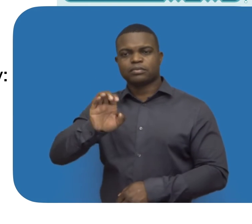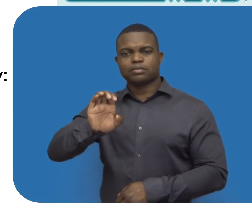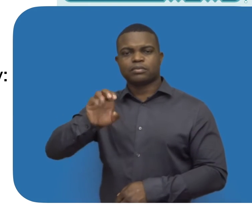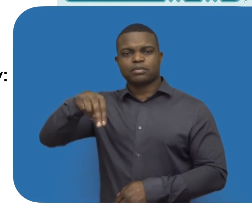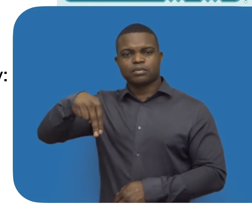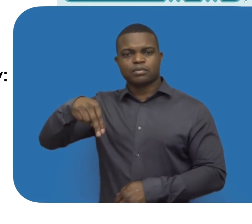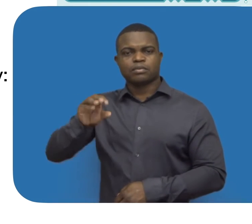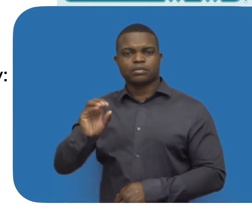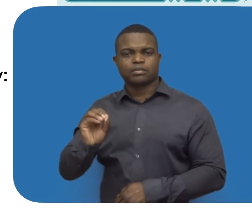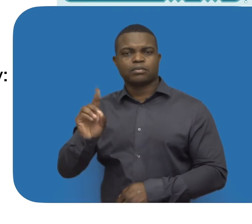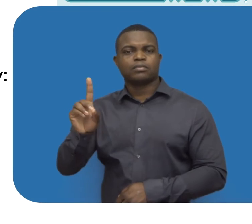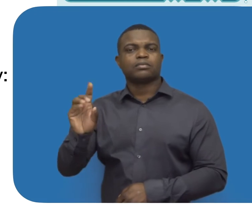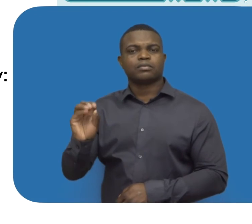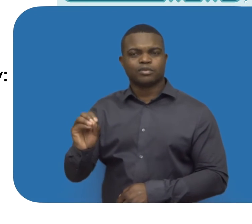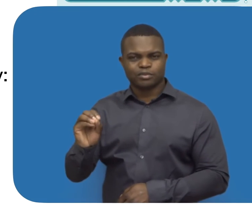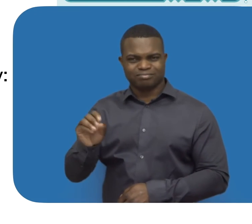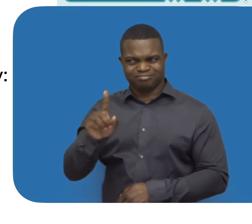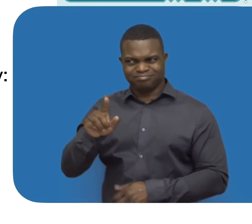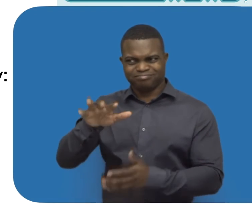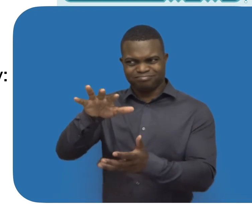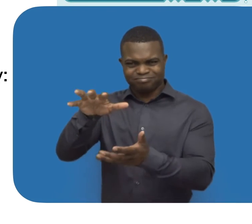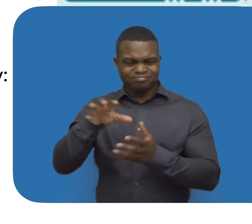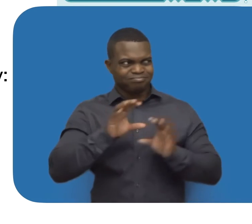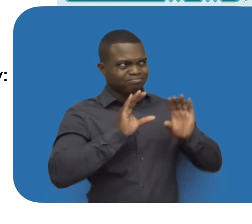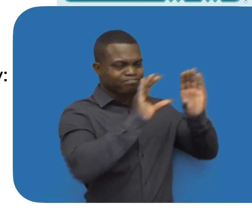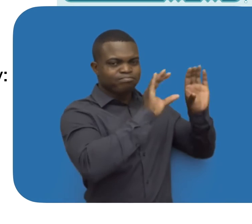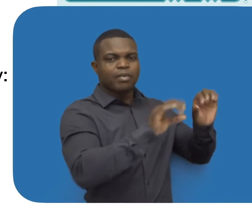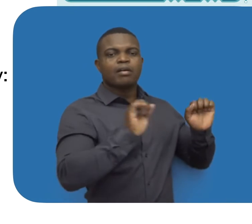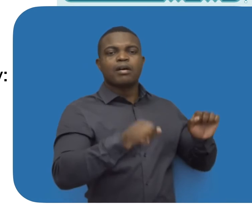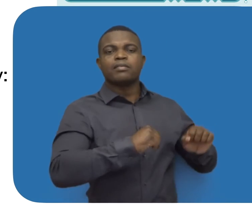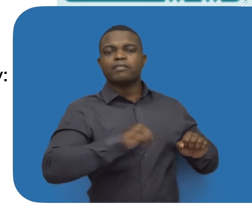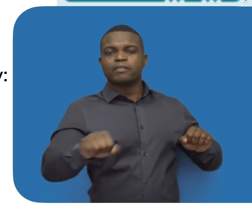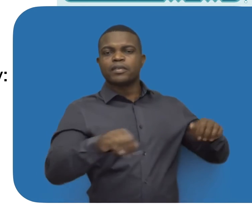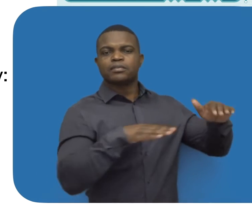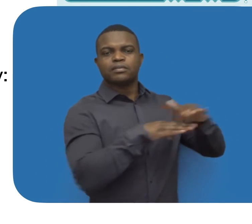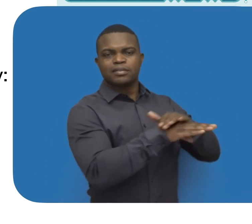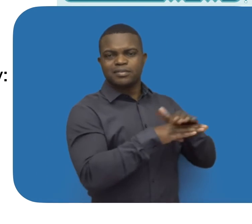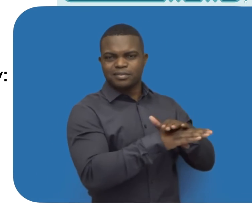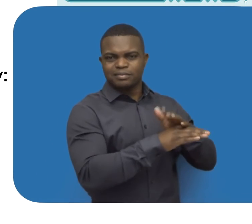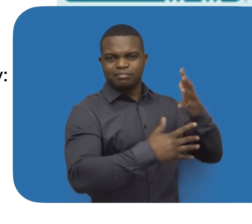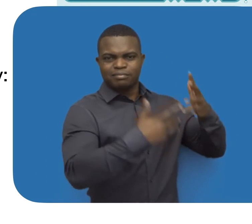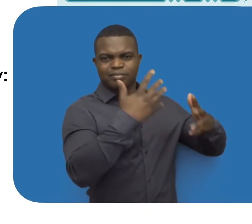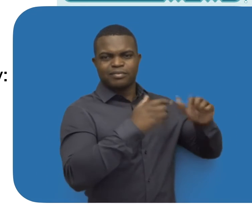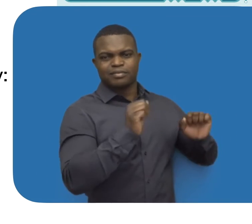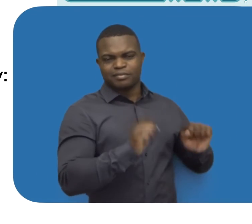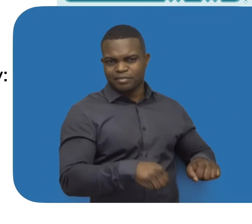which enables persistent storage, fast access, associated metadata, and clear versioning.